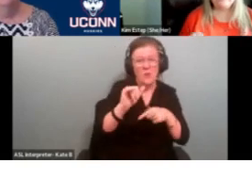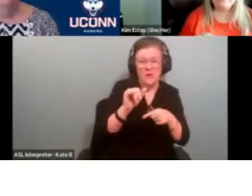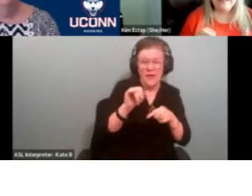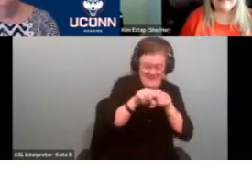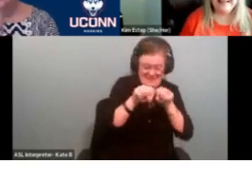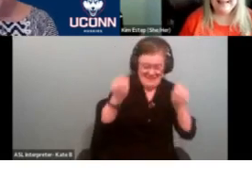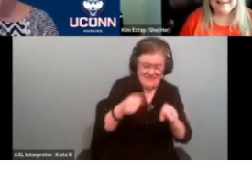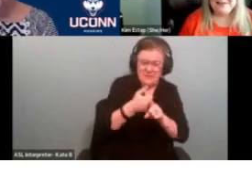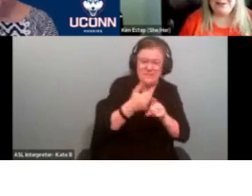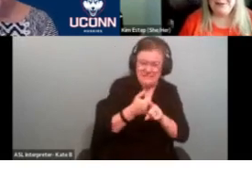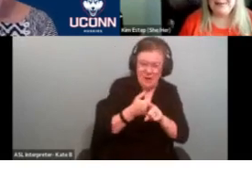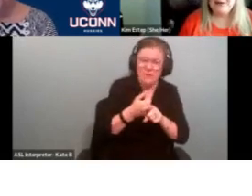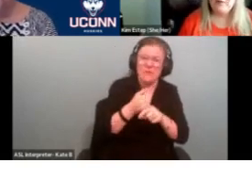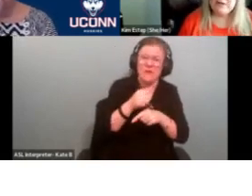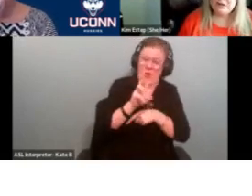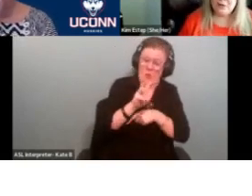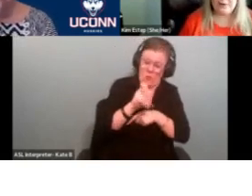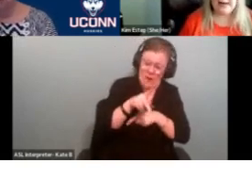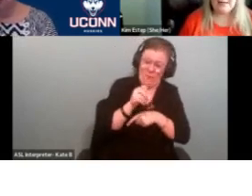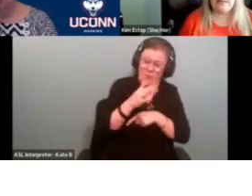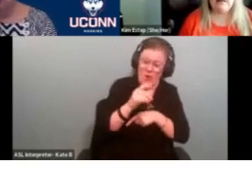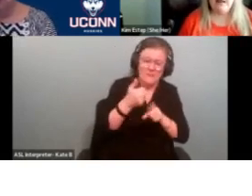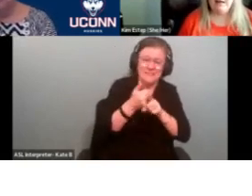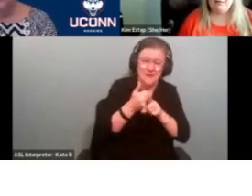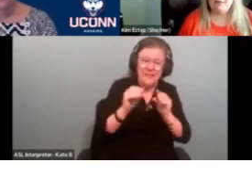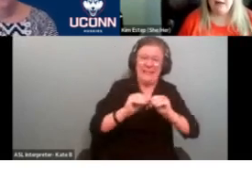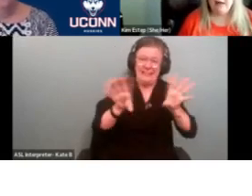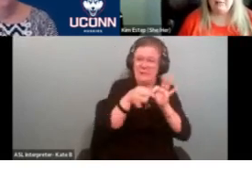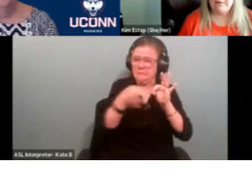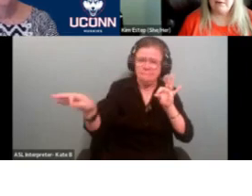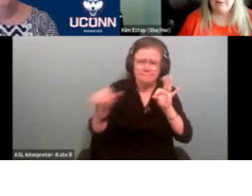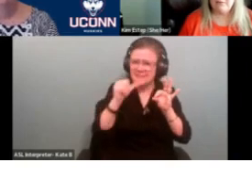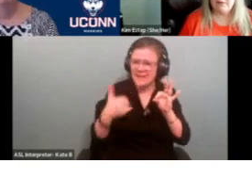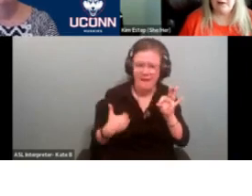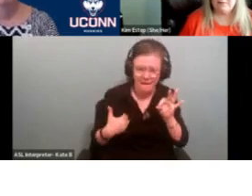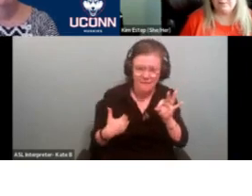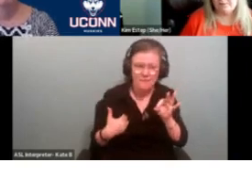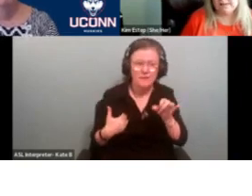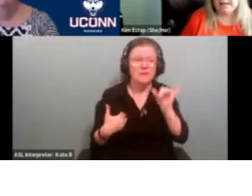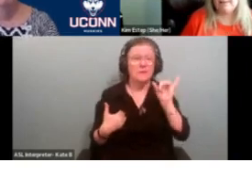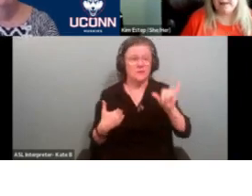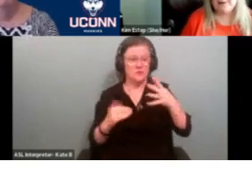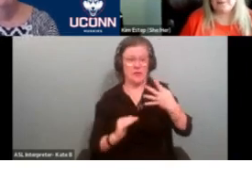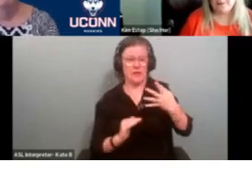so that led to the original creation of the 10 values and